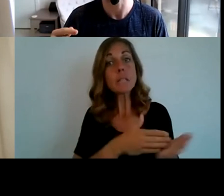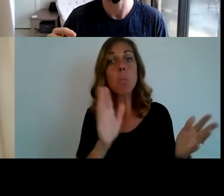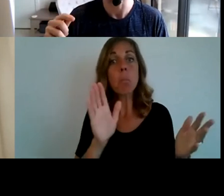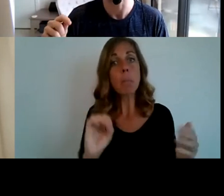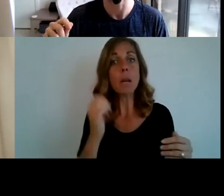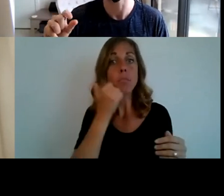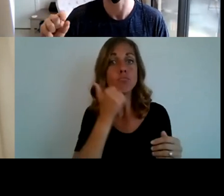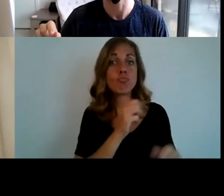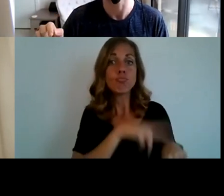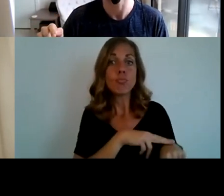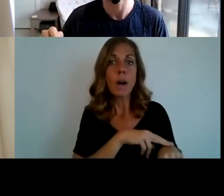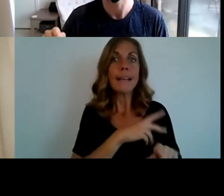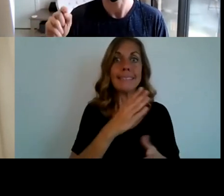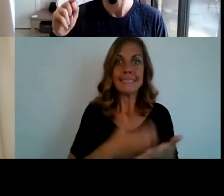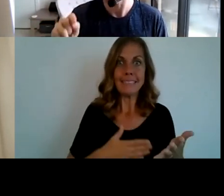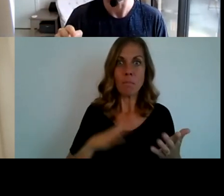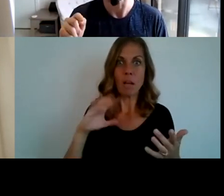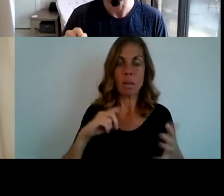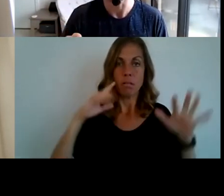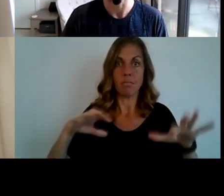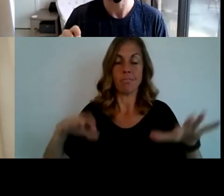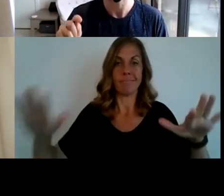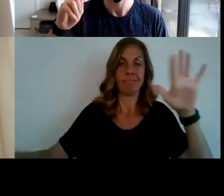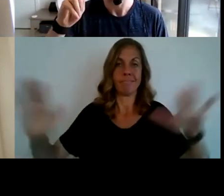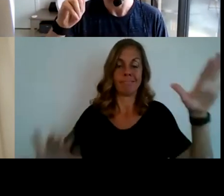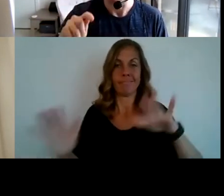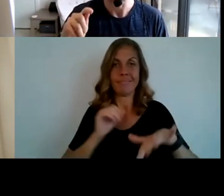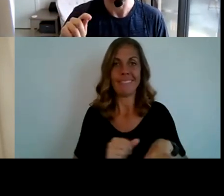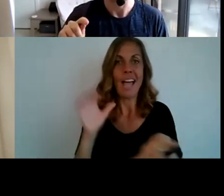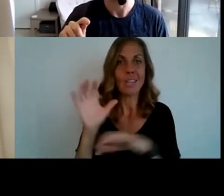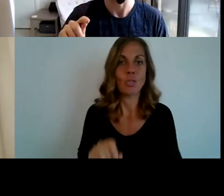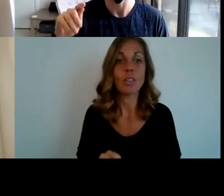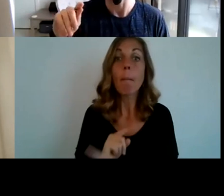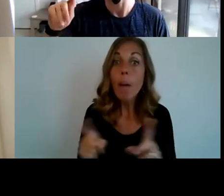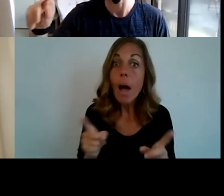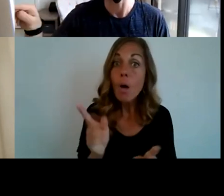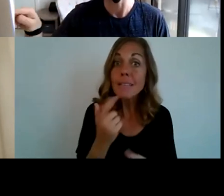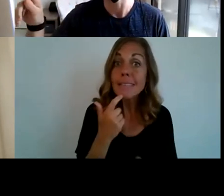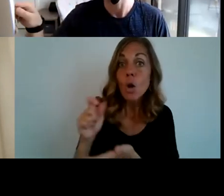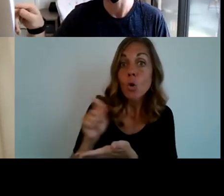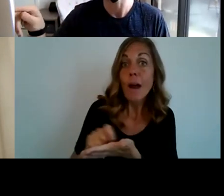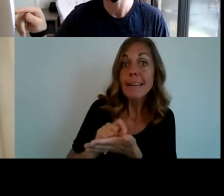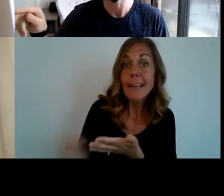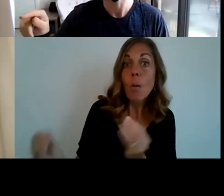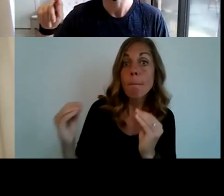it's a little bit of a culture shock. But writing stuff down and the corollaries is